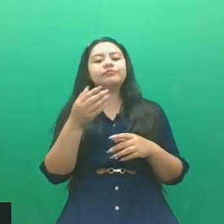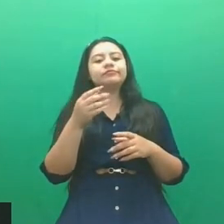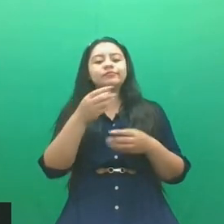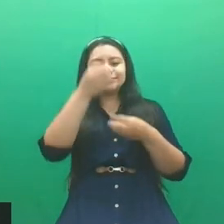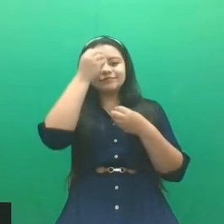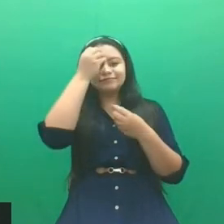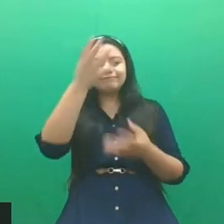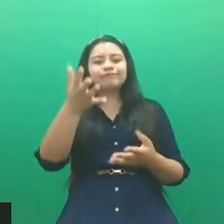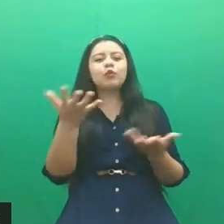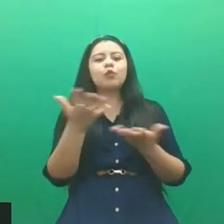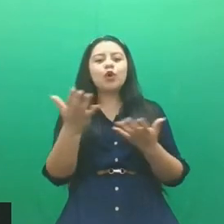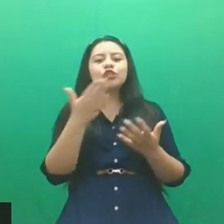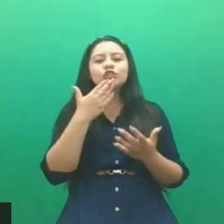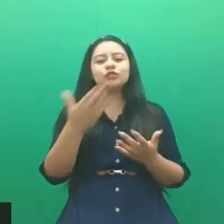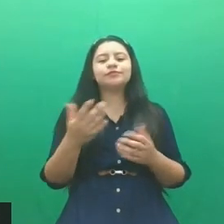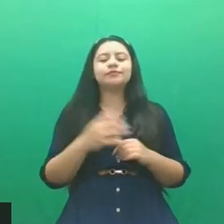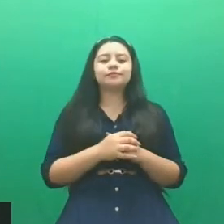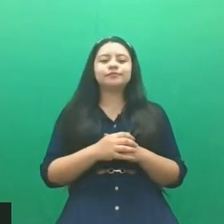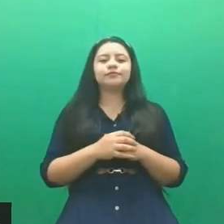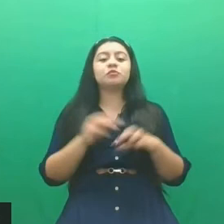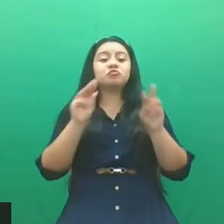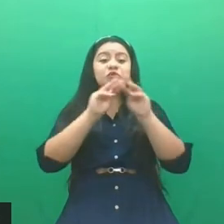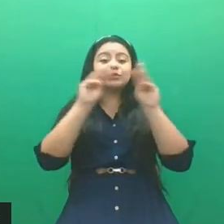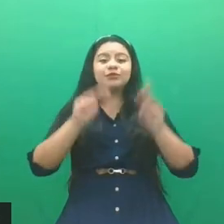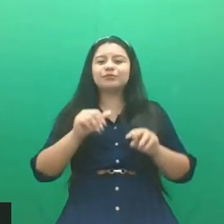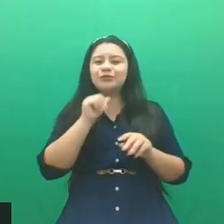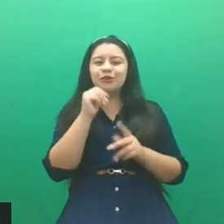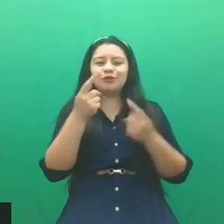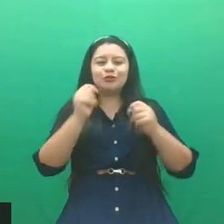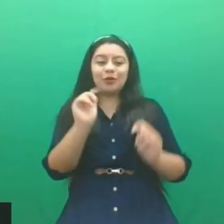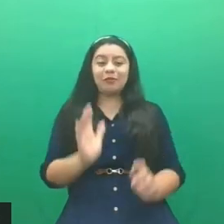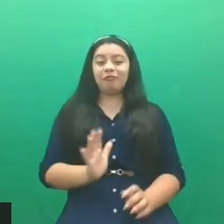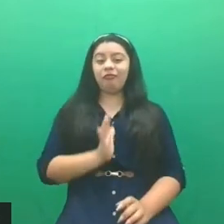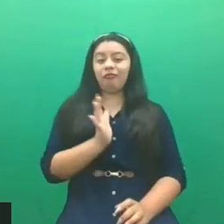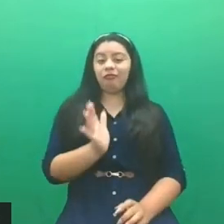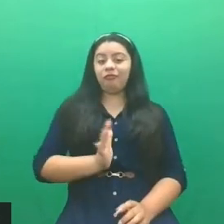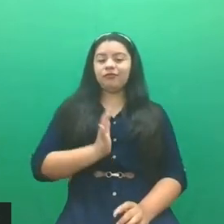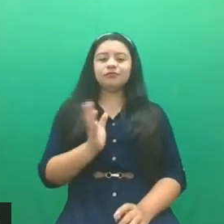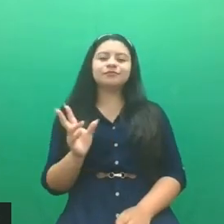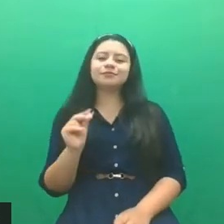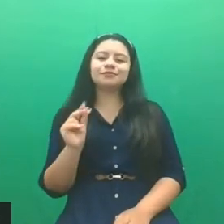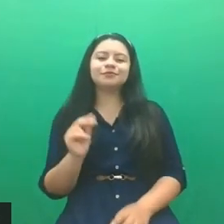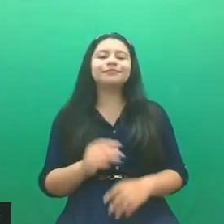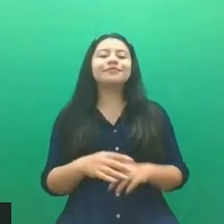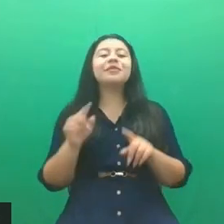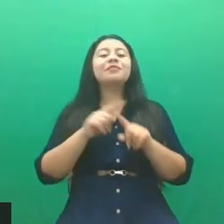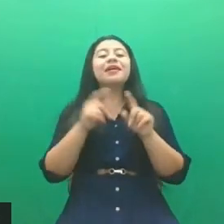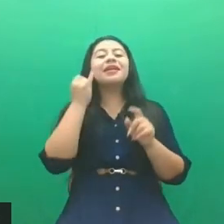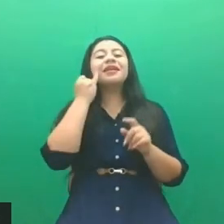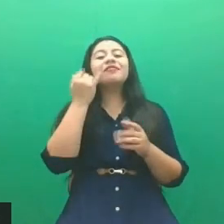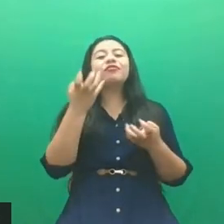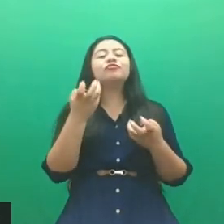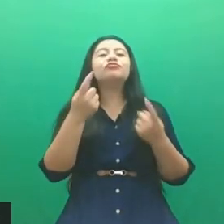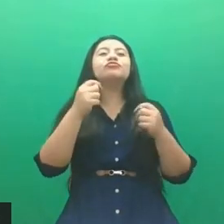don't try to be fancy. So if you are doing nothing more than having some photos on a WordPress